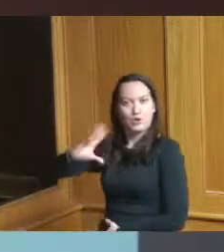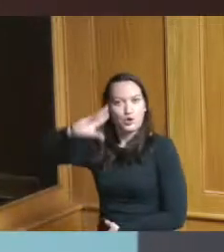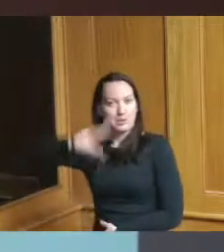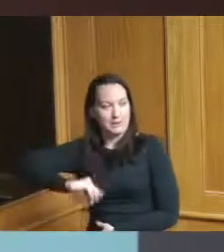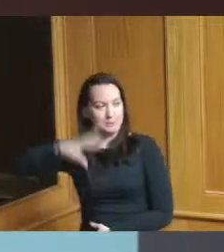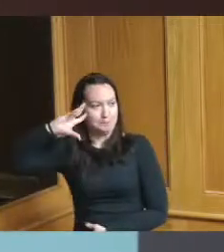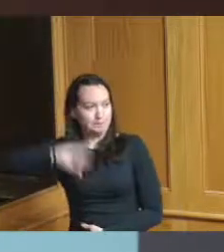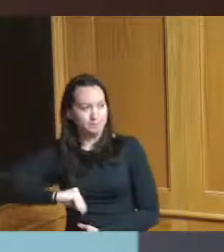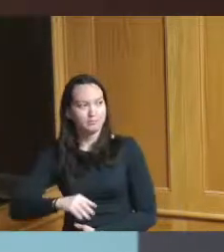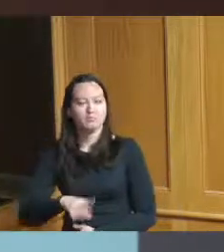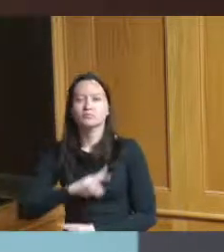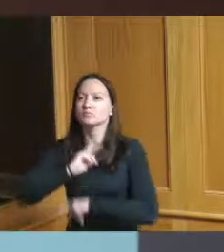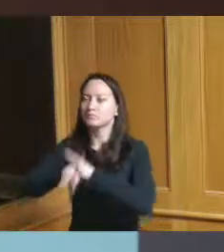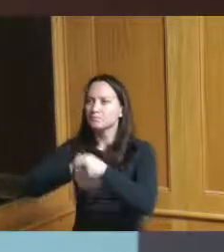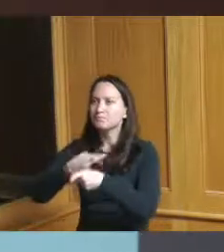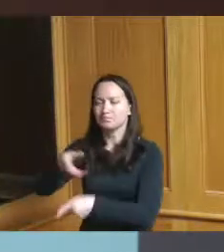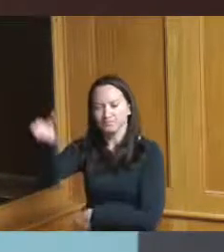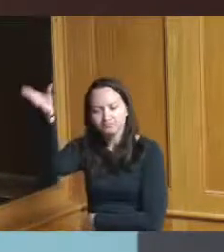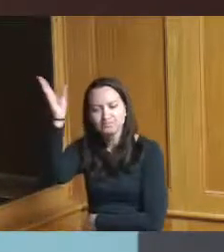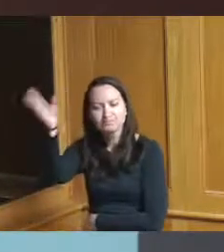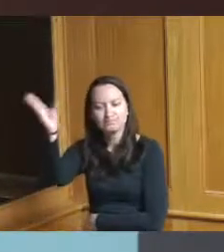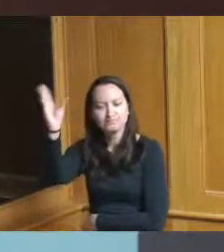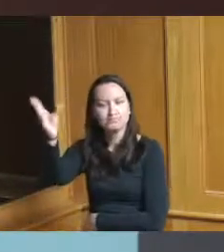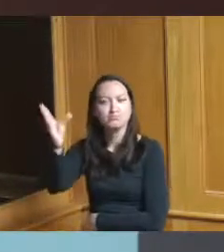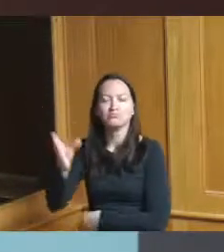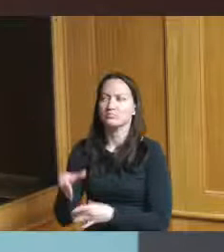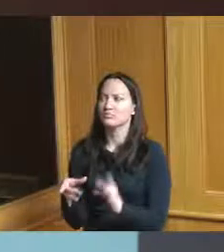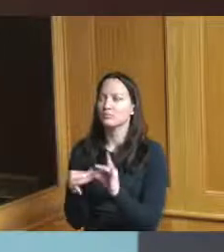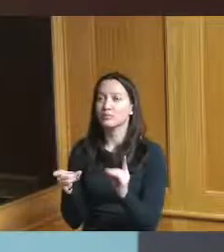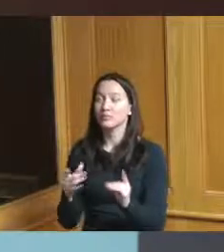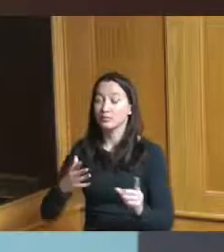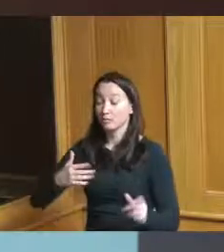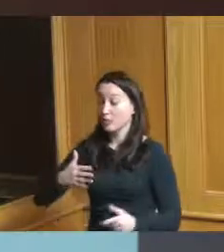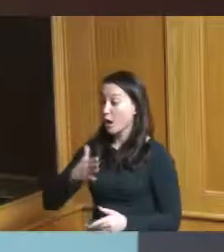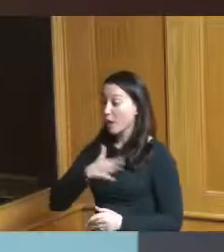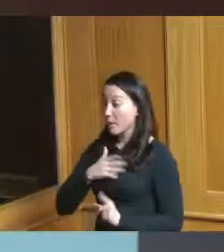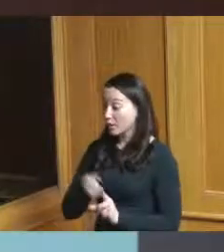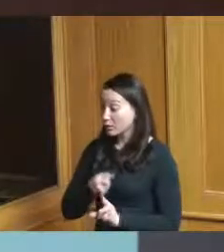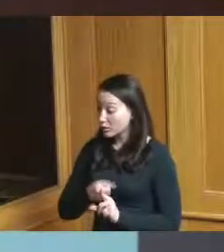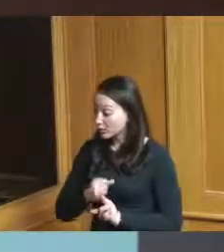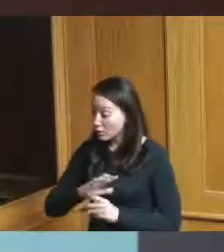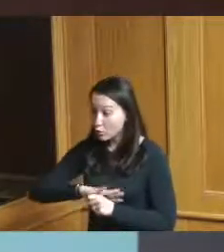those type of conversations where someone can say here's how I was impacted and I didn't expect that